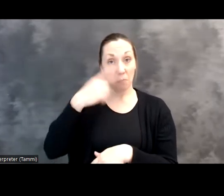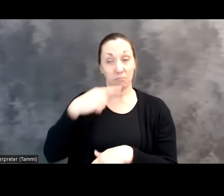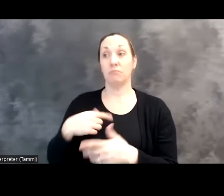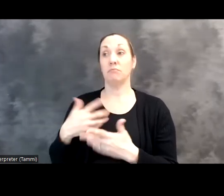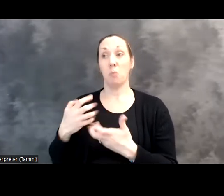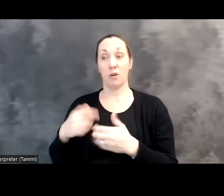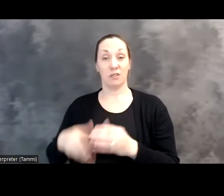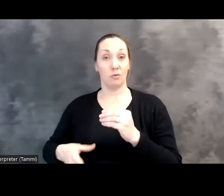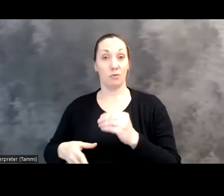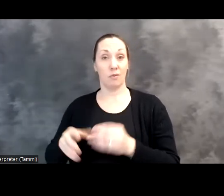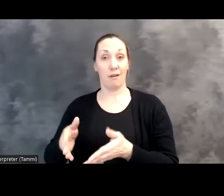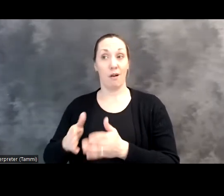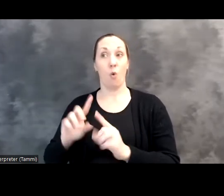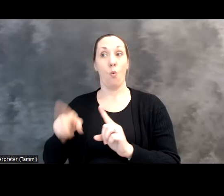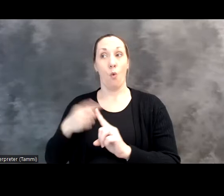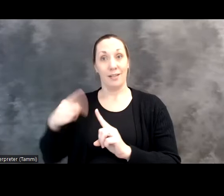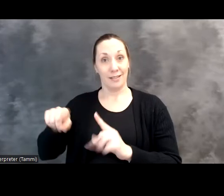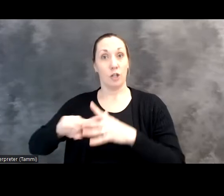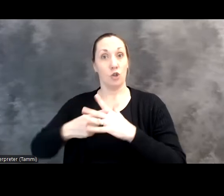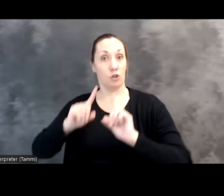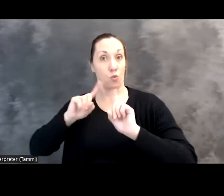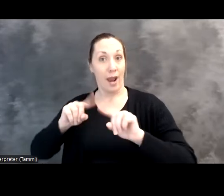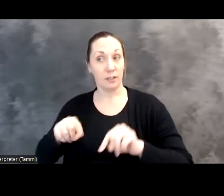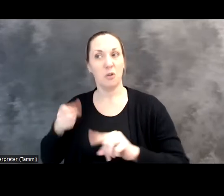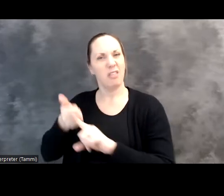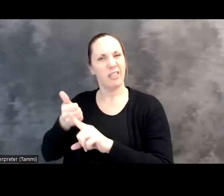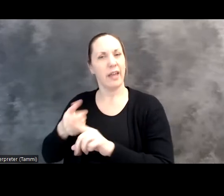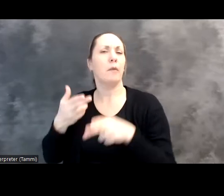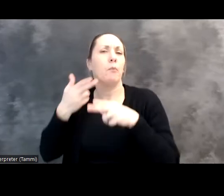to the three of our distinguished panelists and I would like